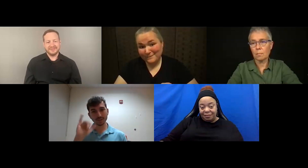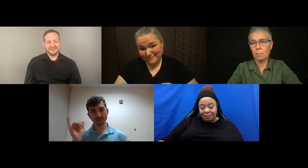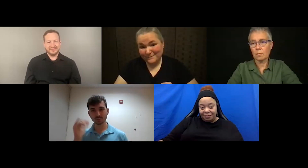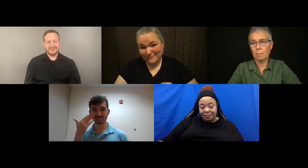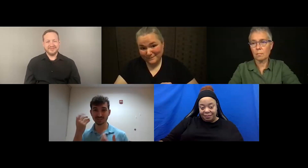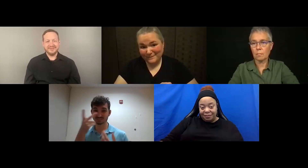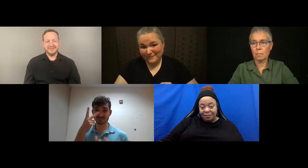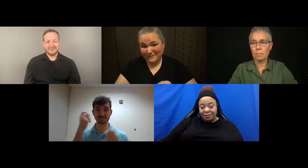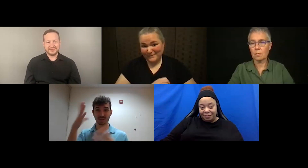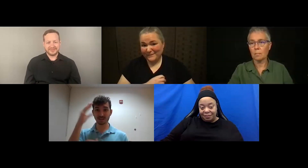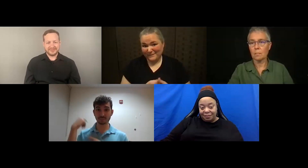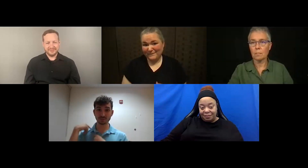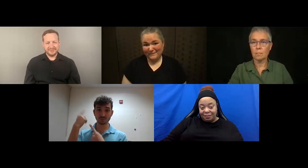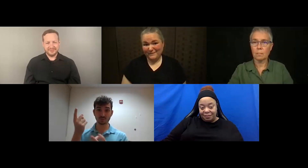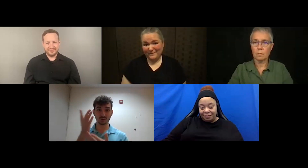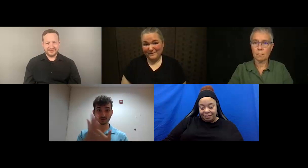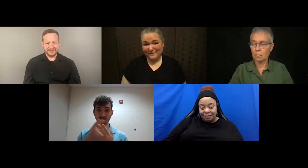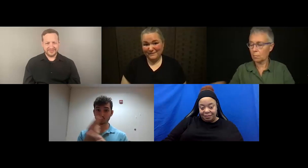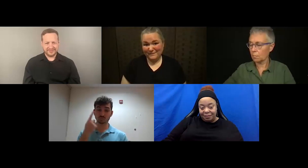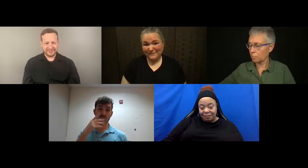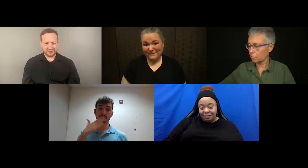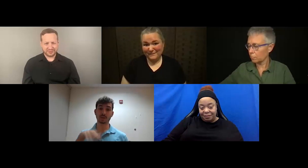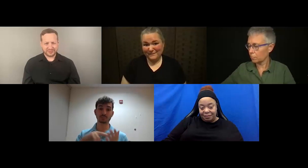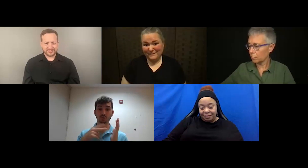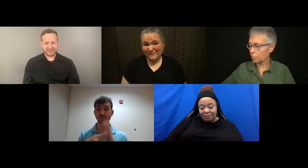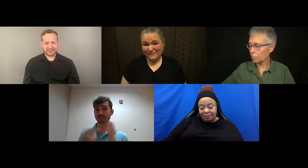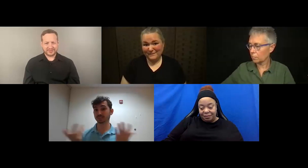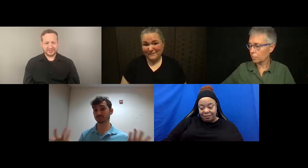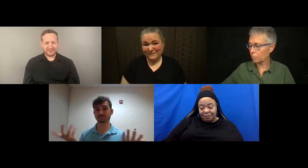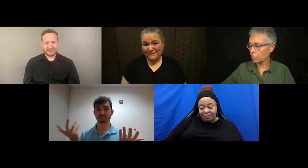something that needs to be considered. Anybody could use the information for the wrong purpose